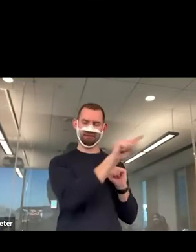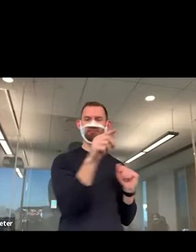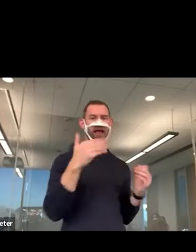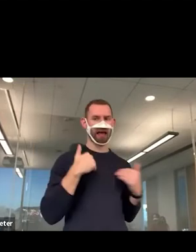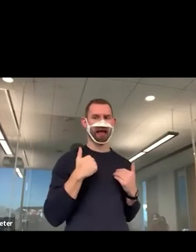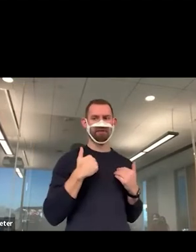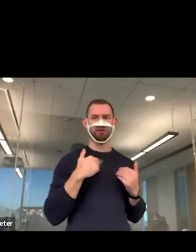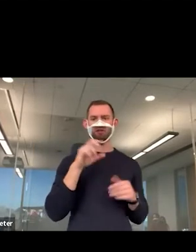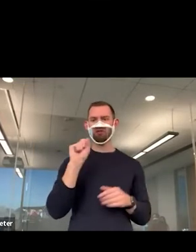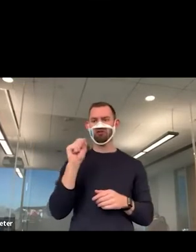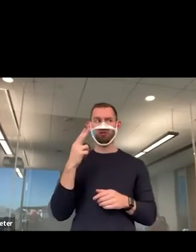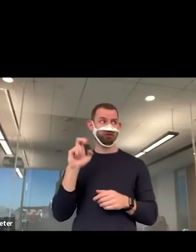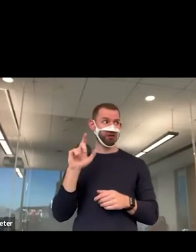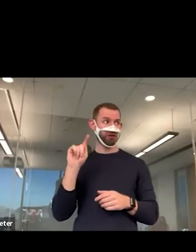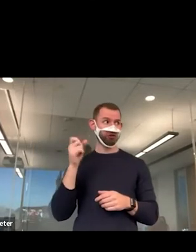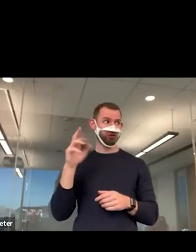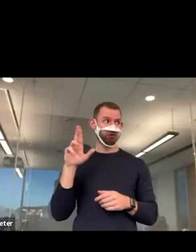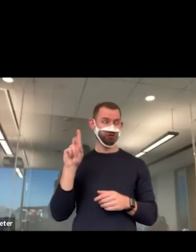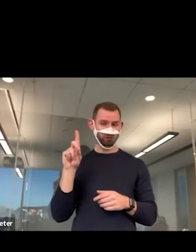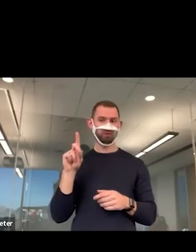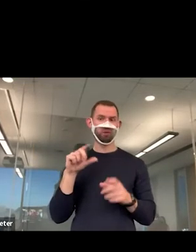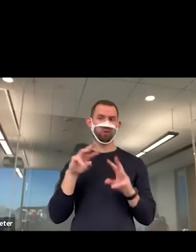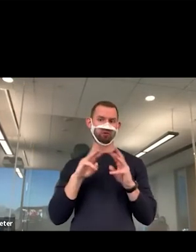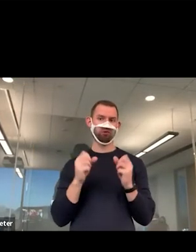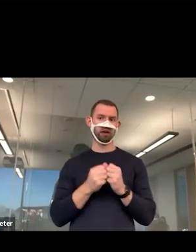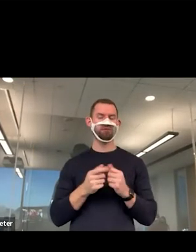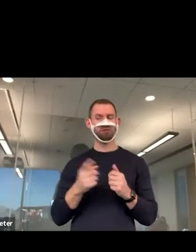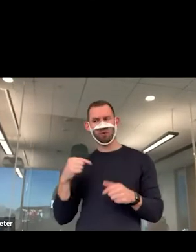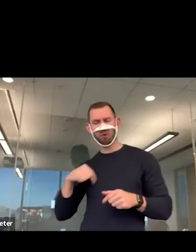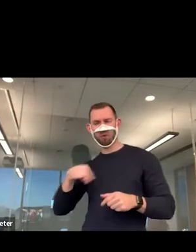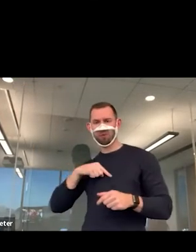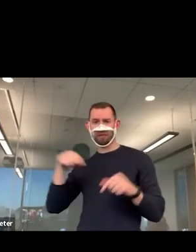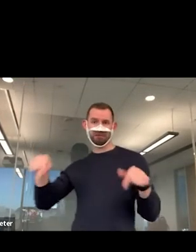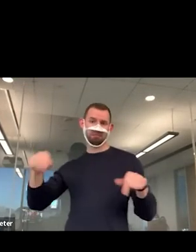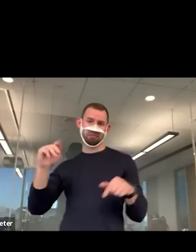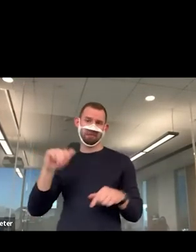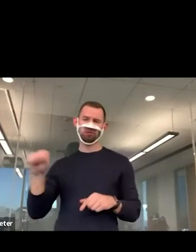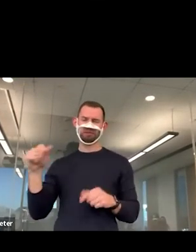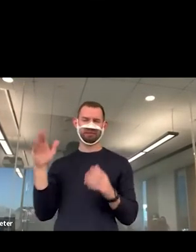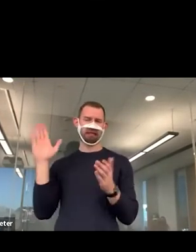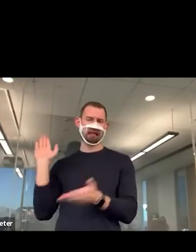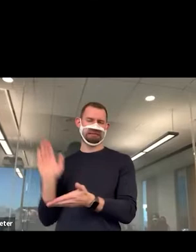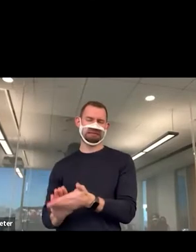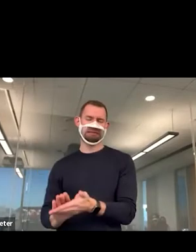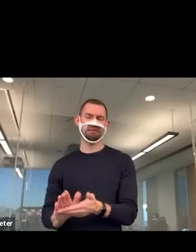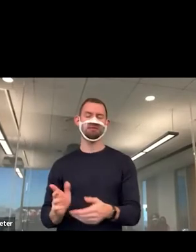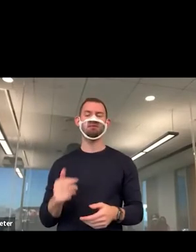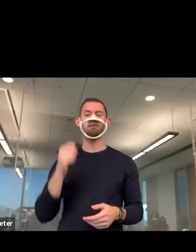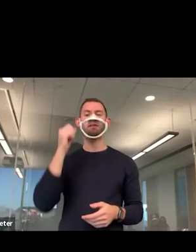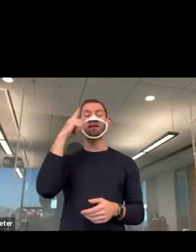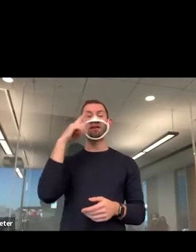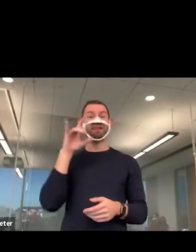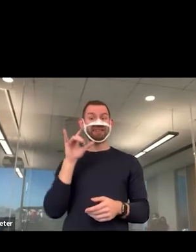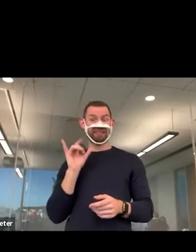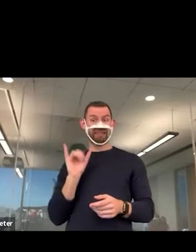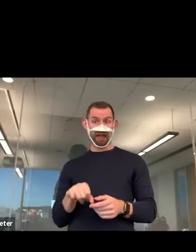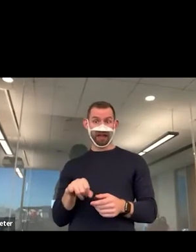reasonable job of trying to eliminate them but sheltered workshops are places where we send